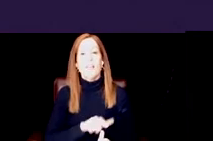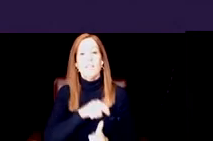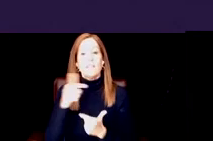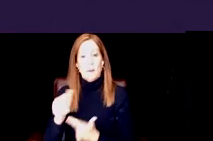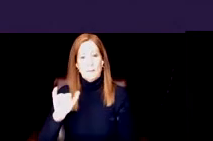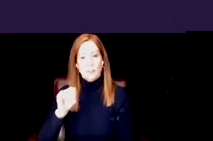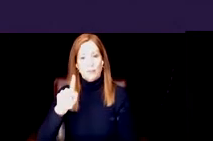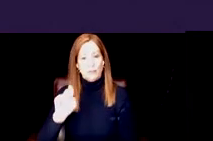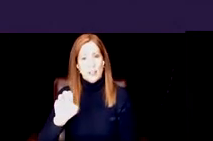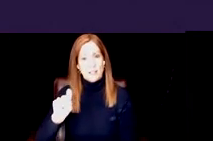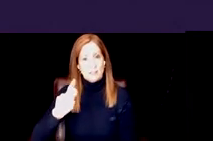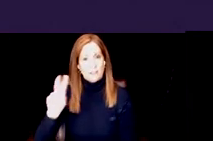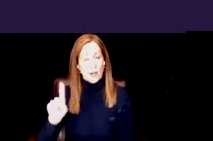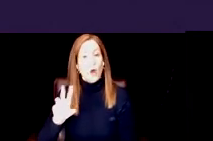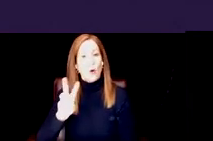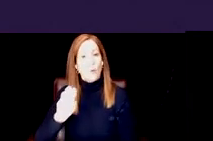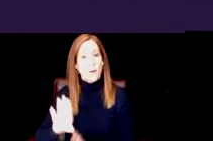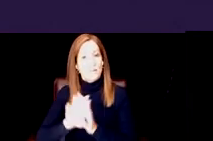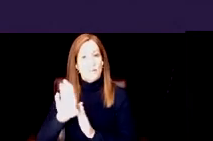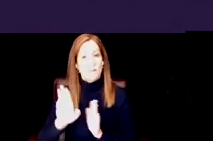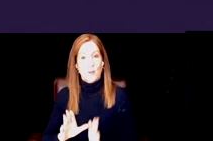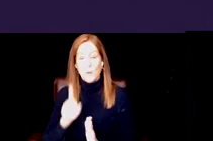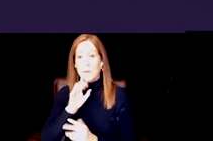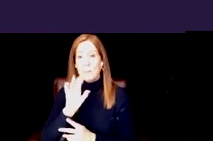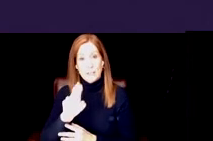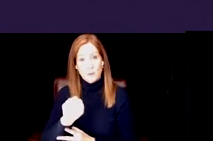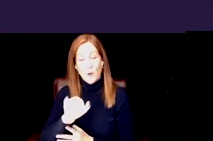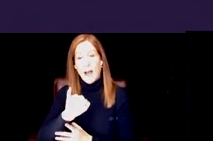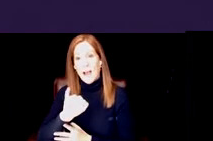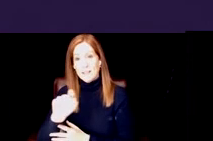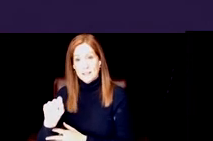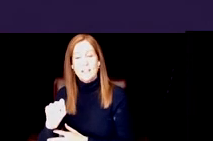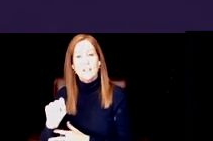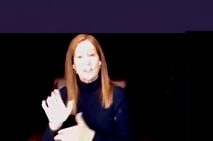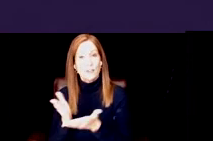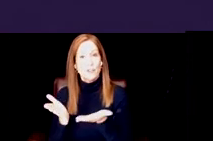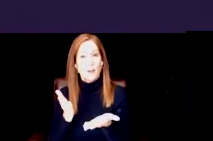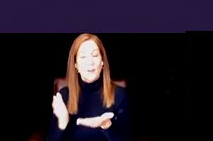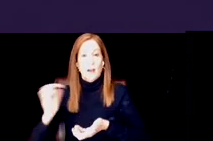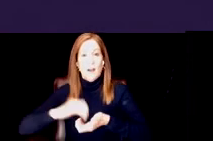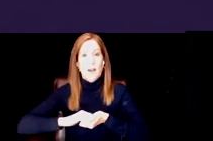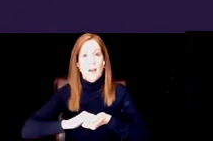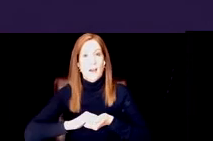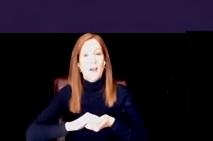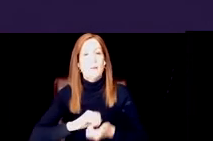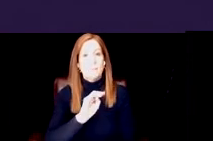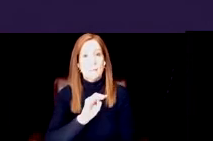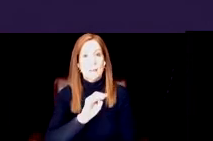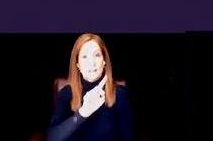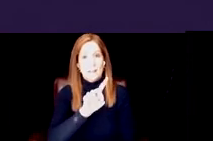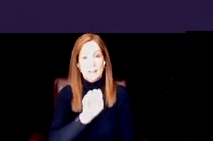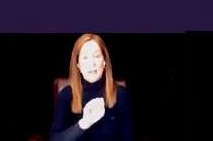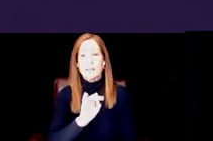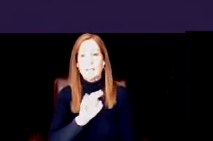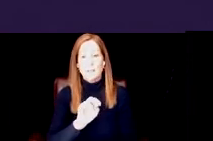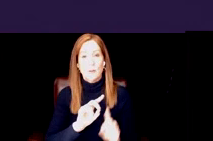Web Developer with Minnesota IT services, partnering with the Department of Education, focusing on JavaScript and